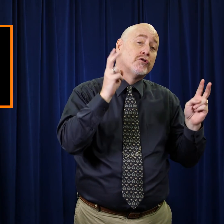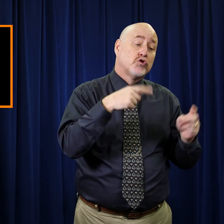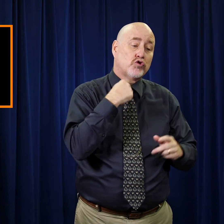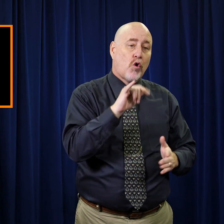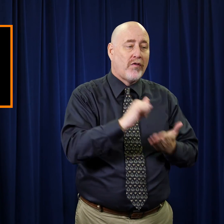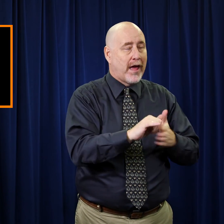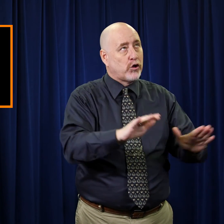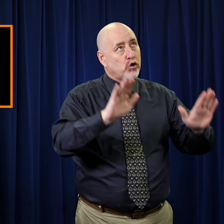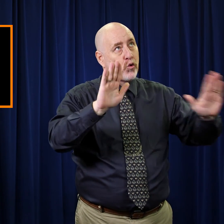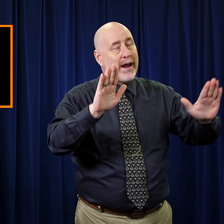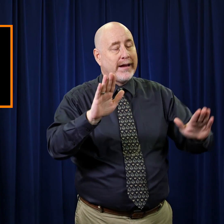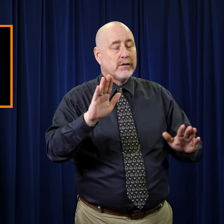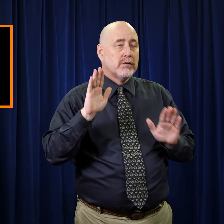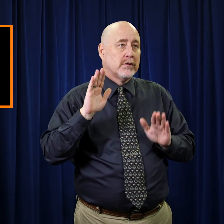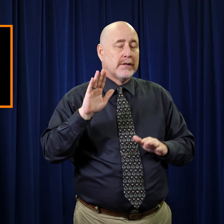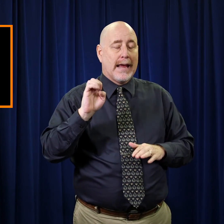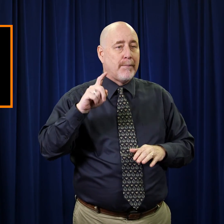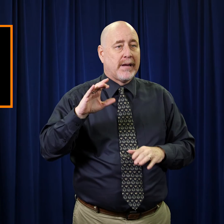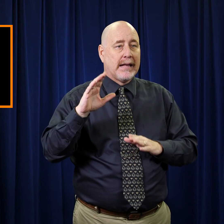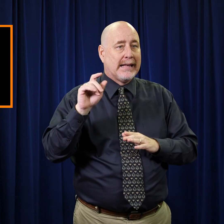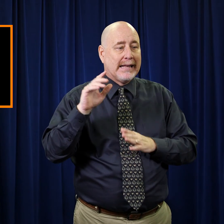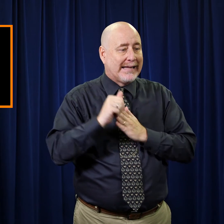say to this great epic leader, Moses,